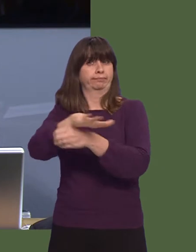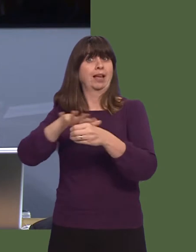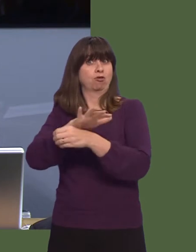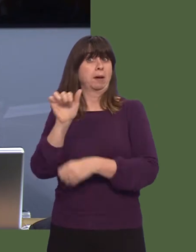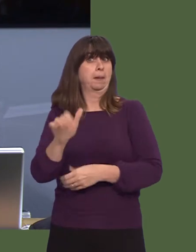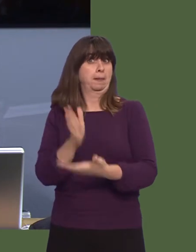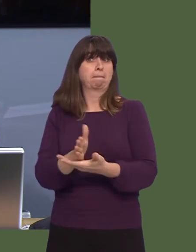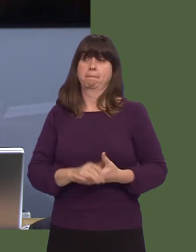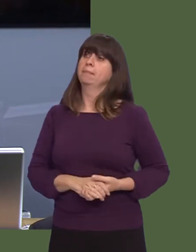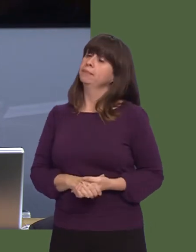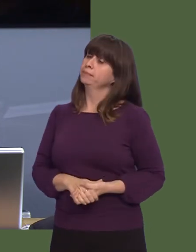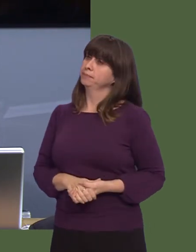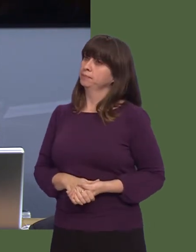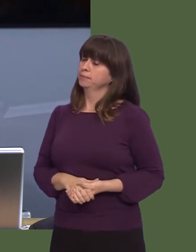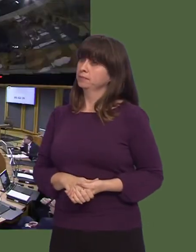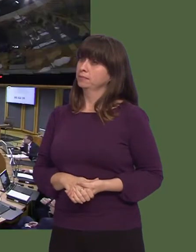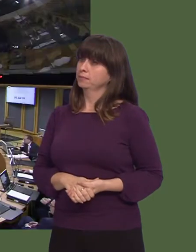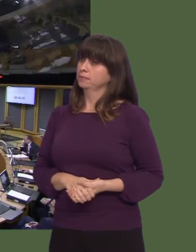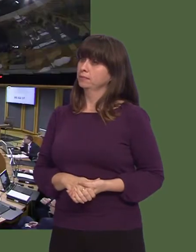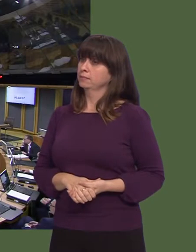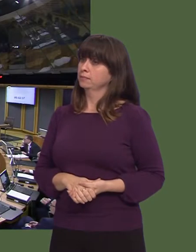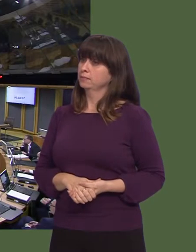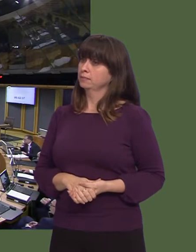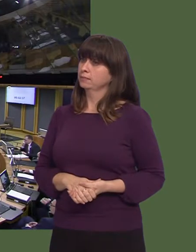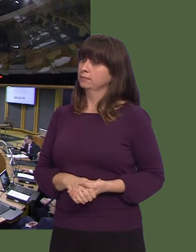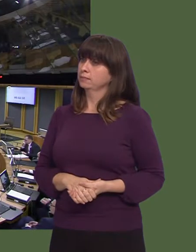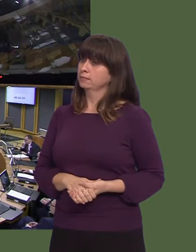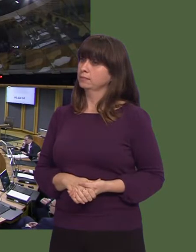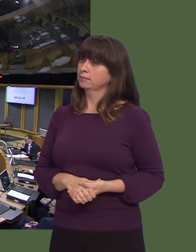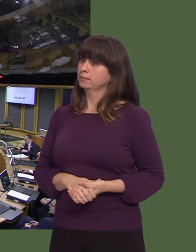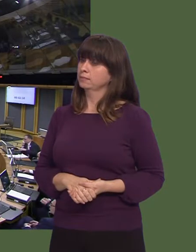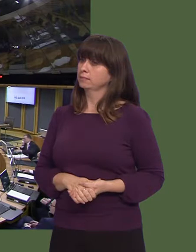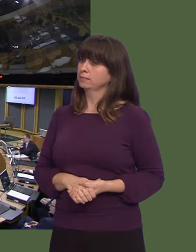Simon Thomas AM: Diolch, Llywydd. Wel, un peth a fyddai'n gweddnewid yr economi yn y